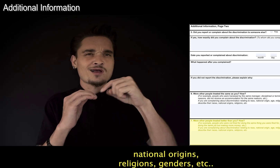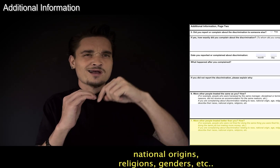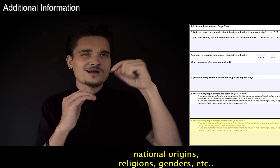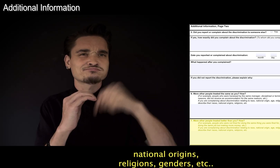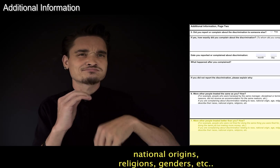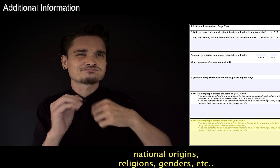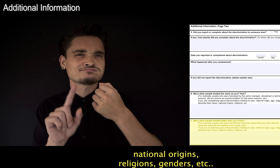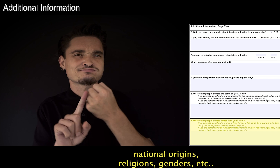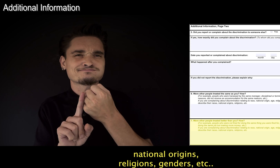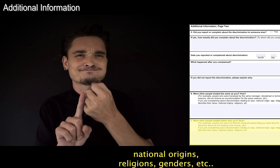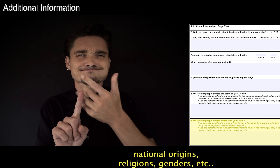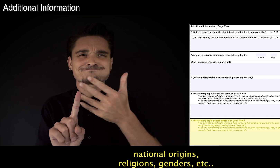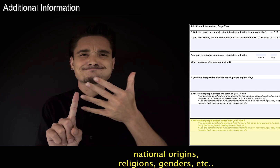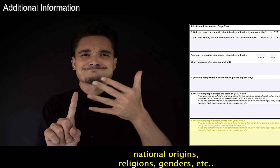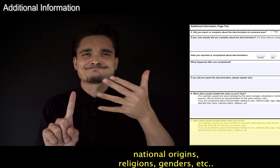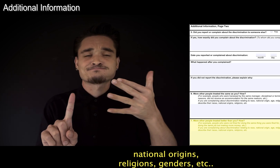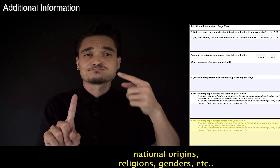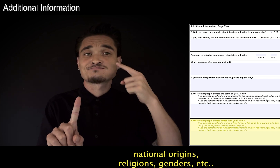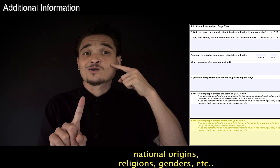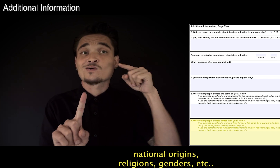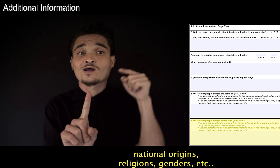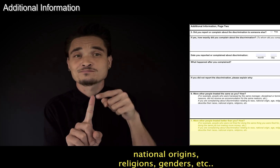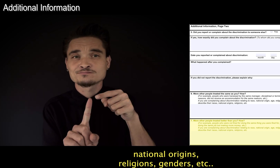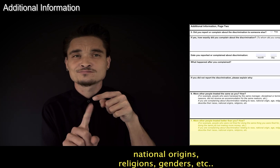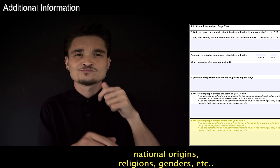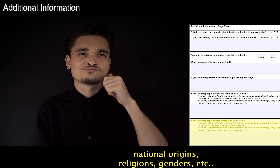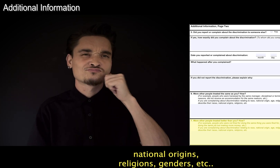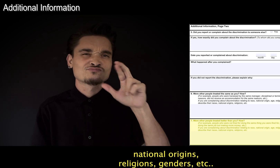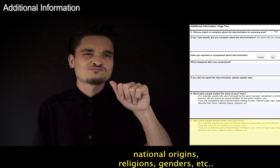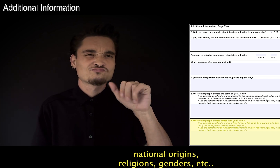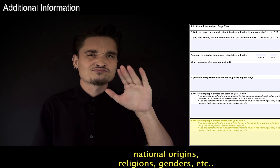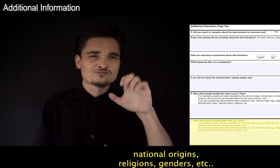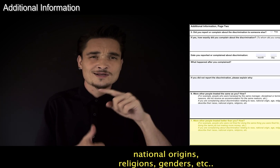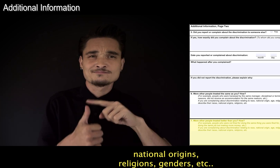national origins, religions, genders, etc..